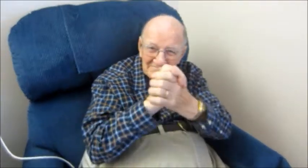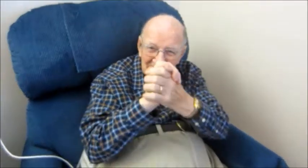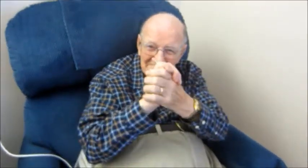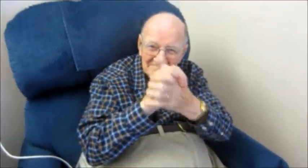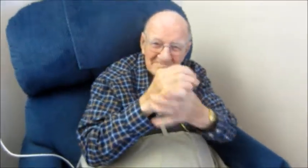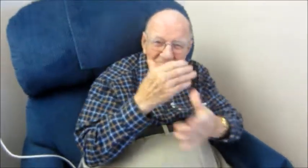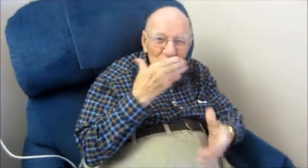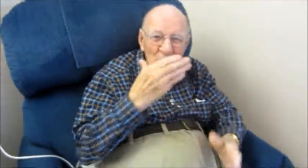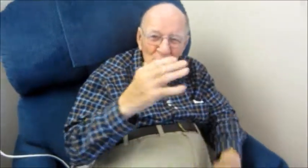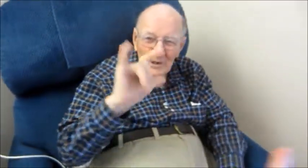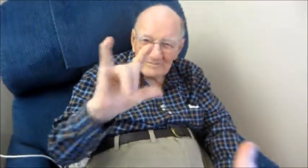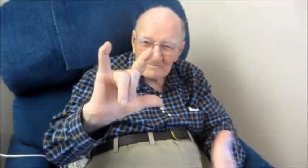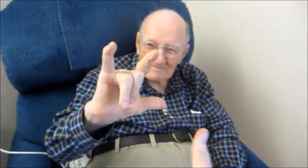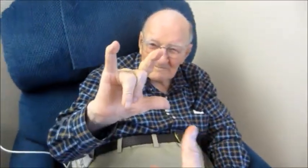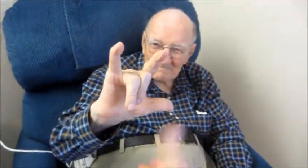Congrats - I love you